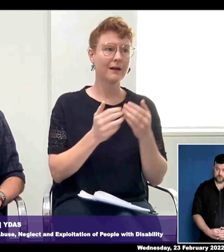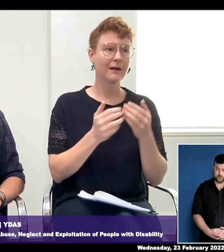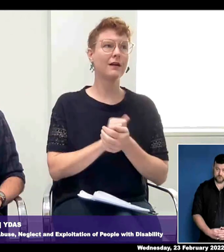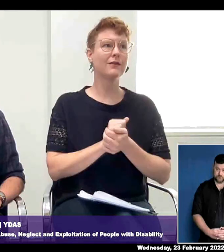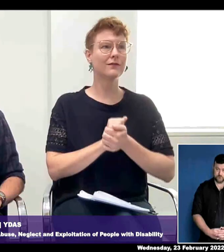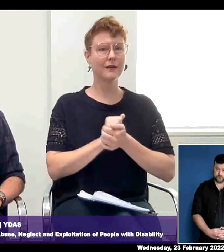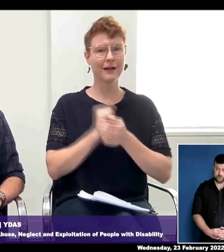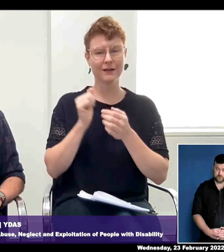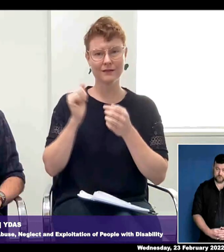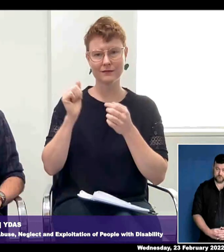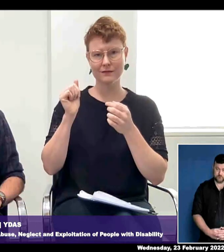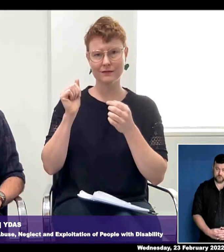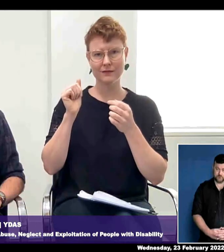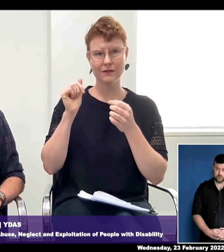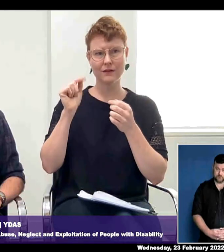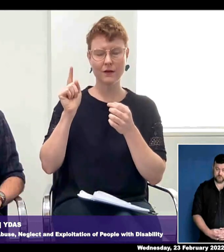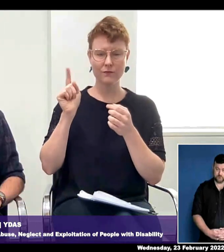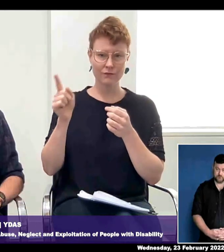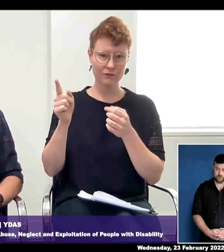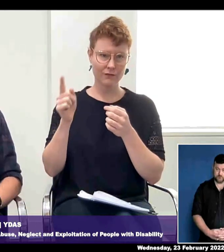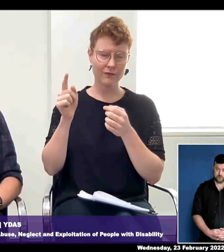My DES provider knew that I was soon to complete my studies.